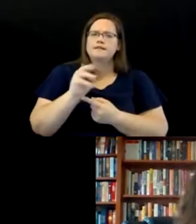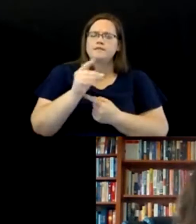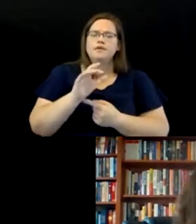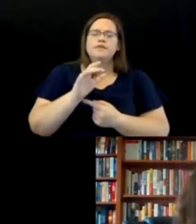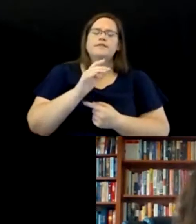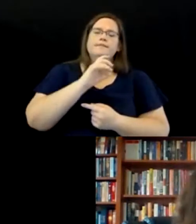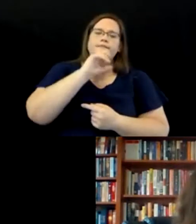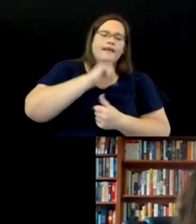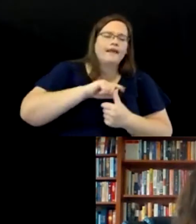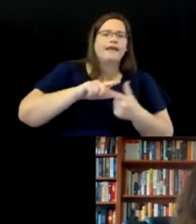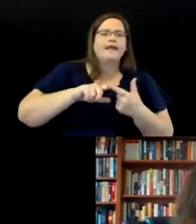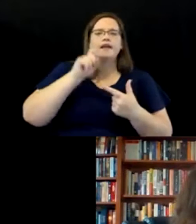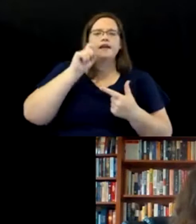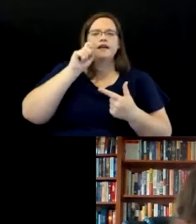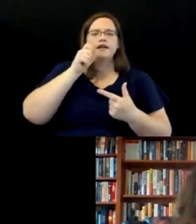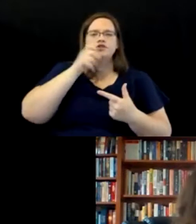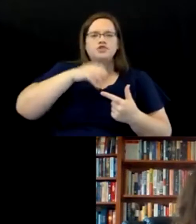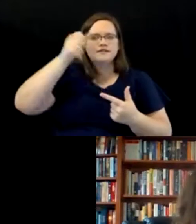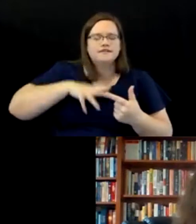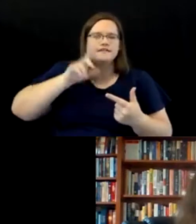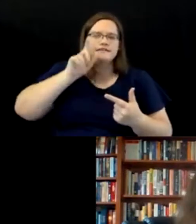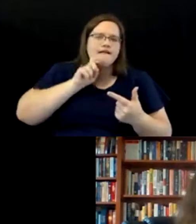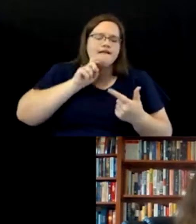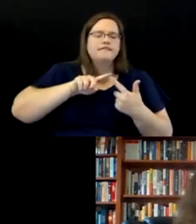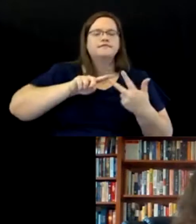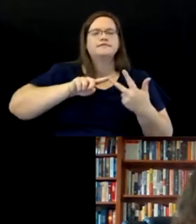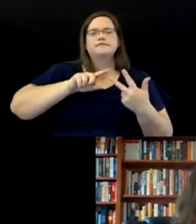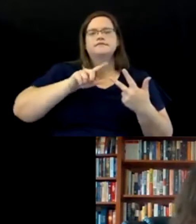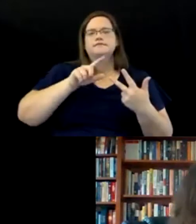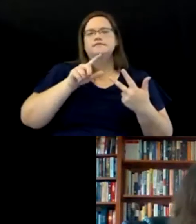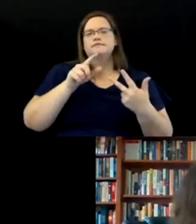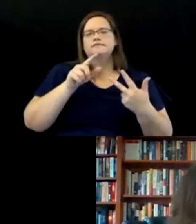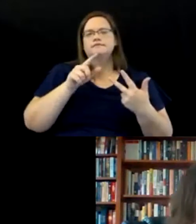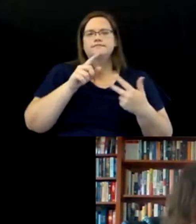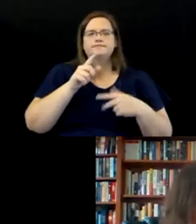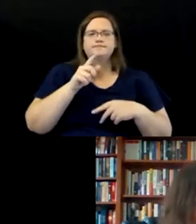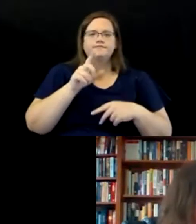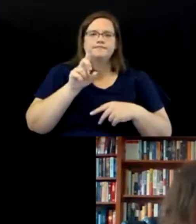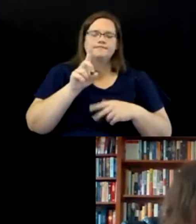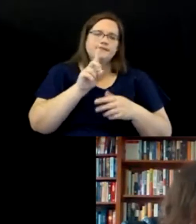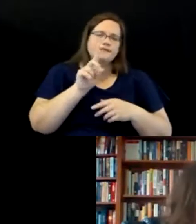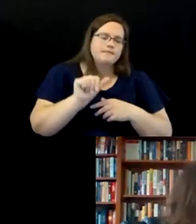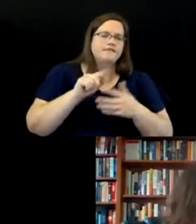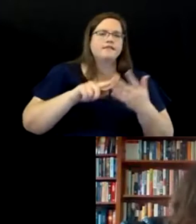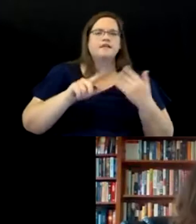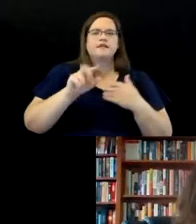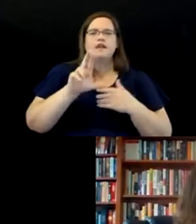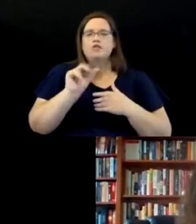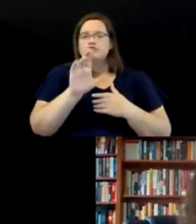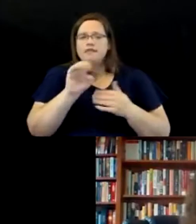ethnicity. So I think we could use your collective help in determining what information, what other information is needed to identify the